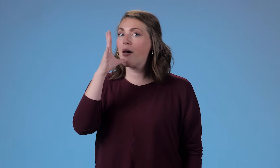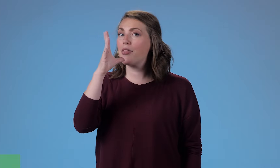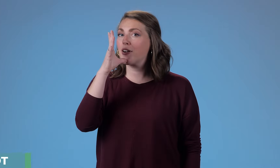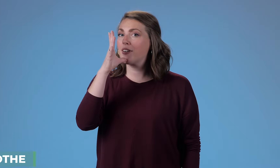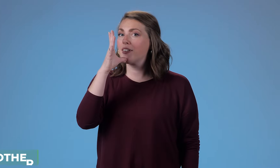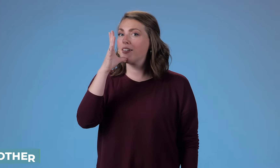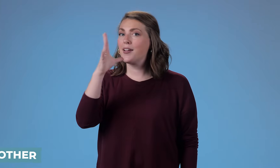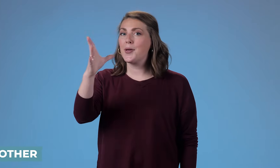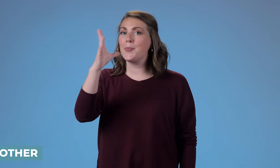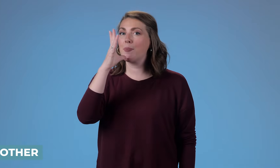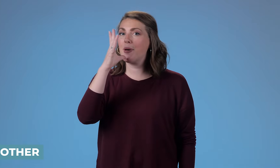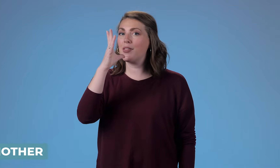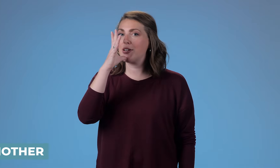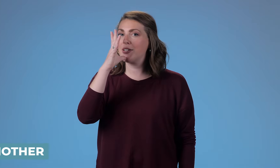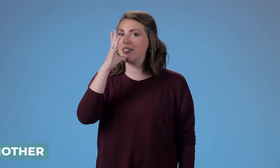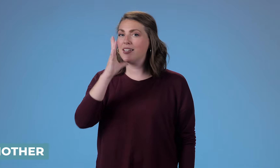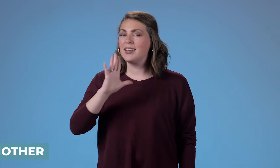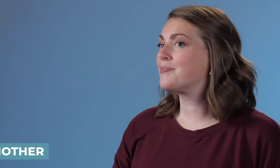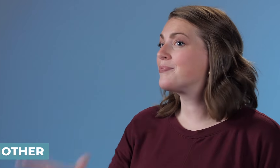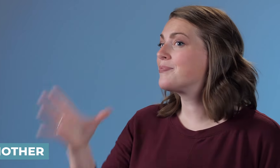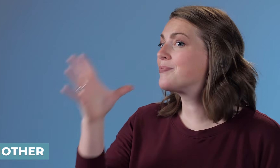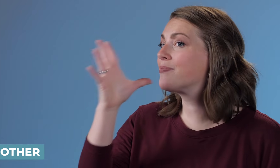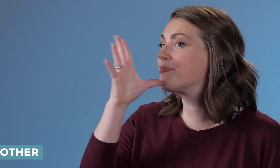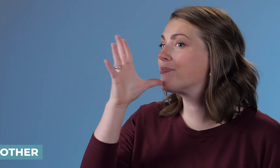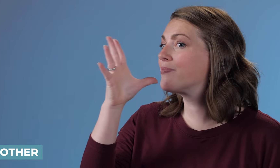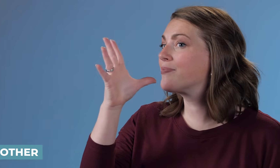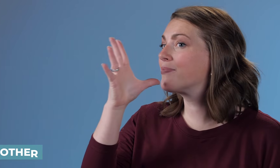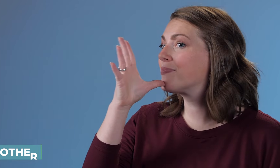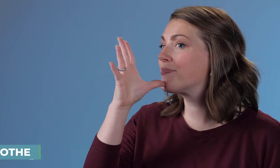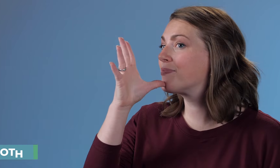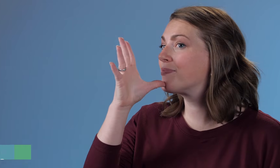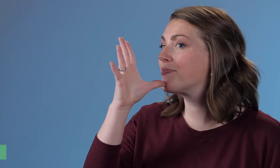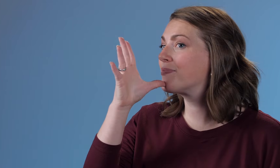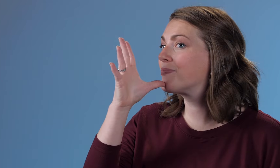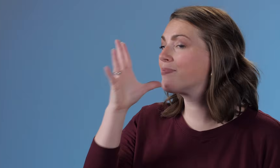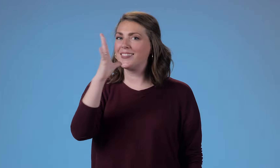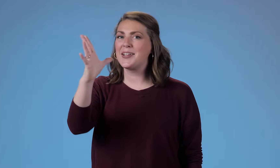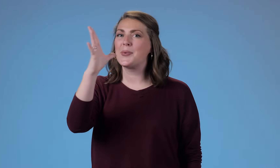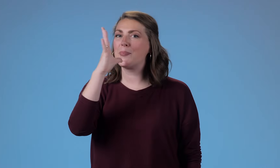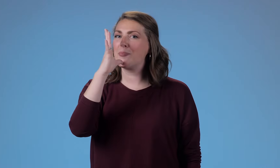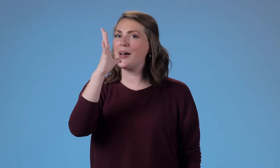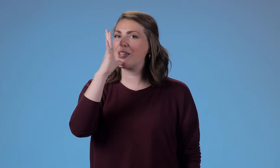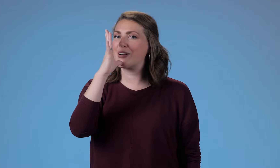MOTHER MOTHER It's the five hand on your chin. MOTHER